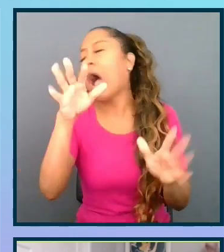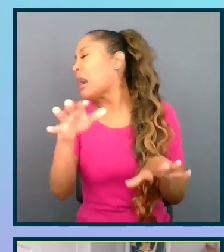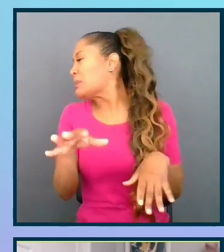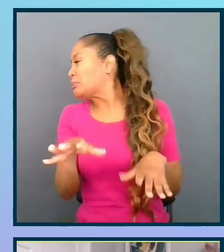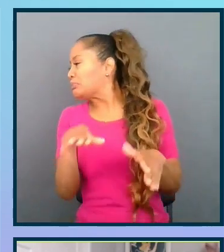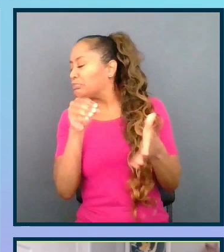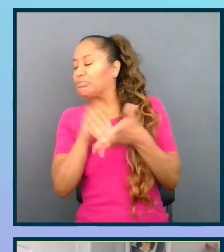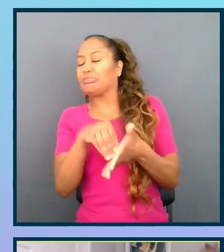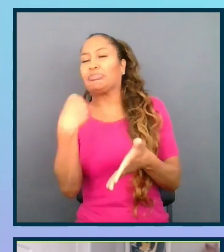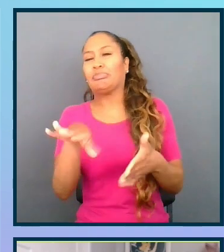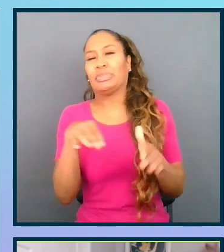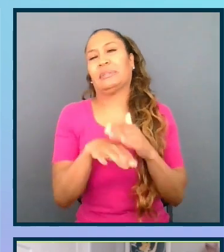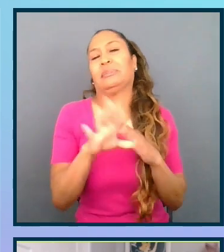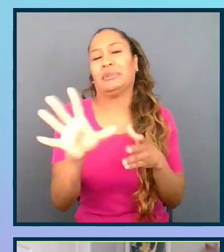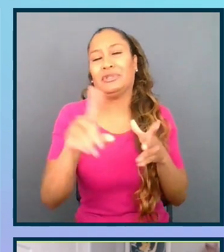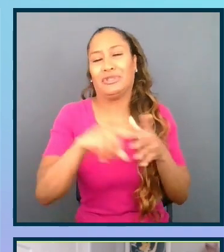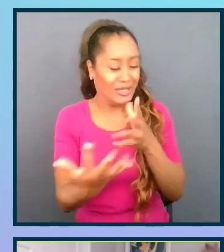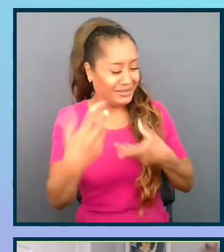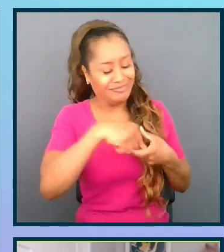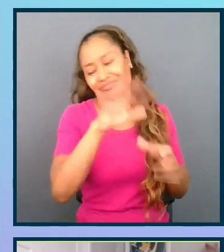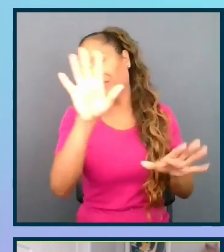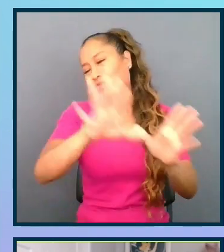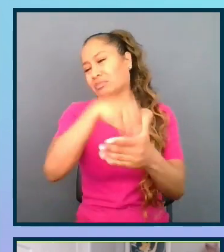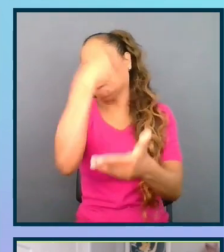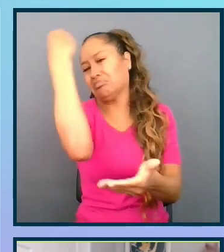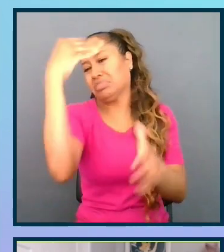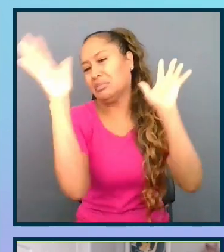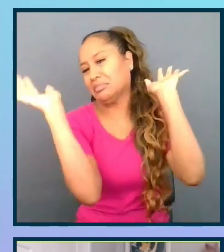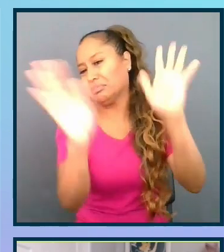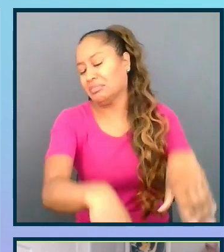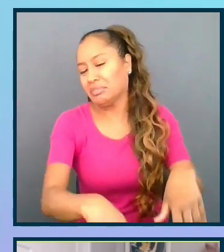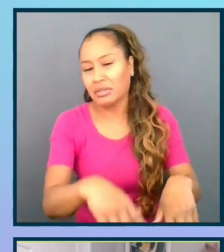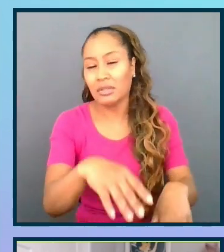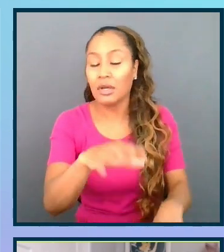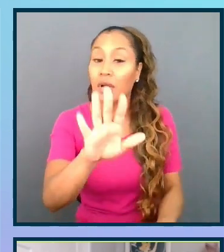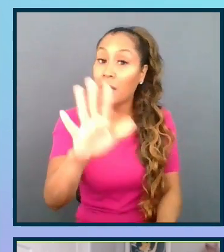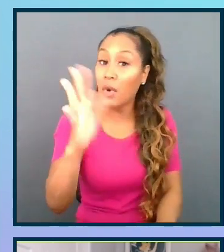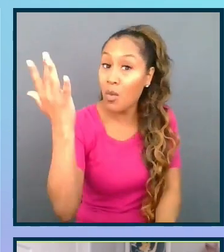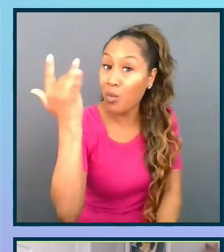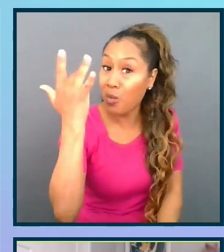to have baked into our product. But perhaps the reason that perception exists